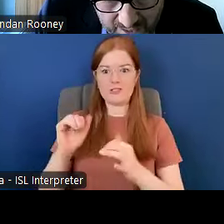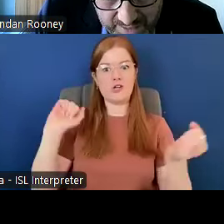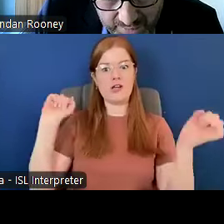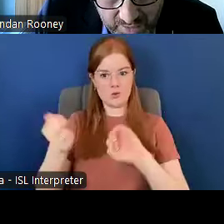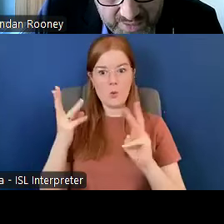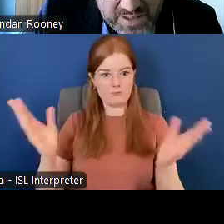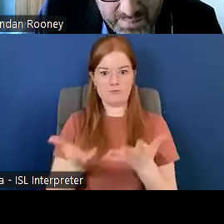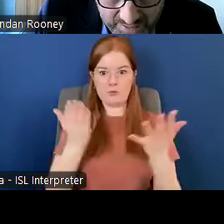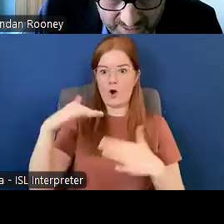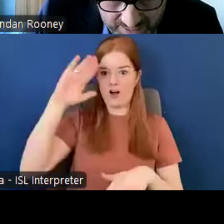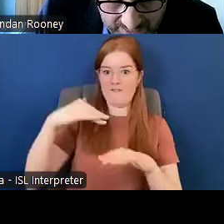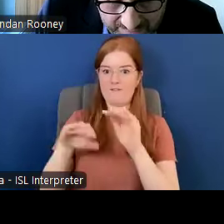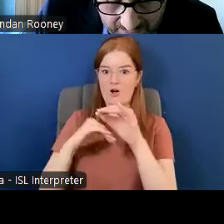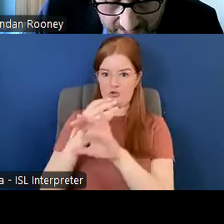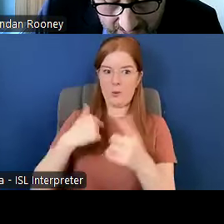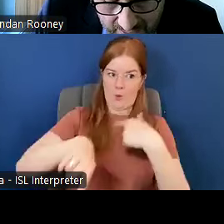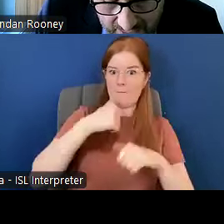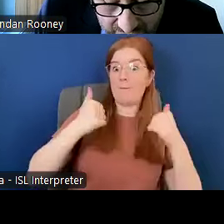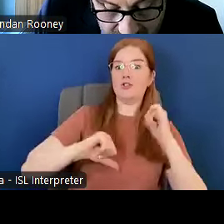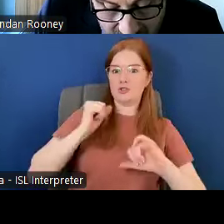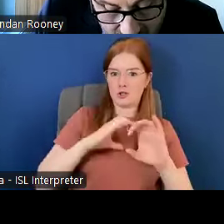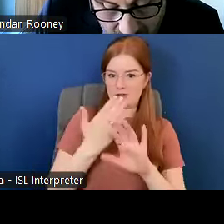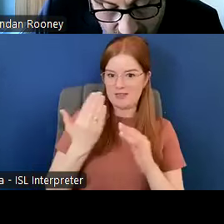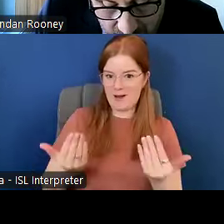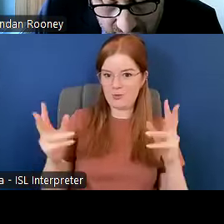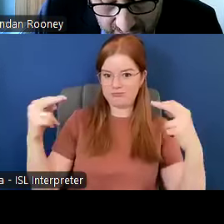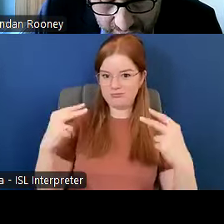Ireland abroad as a modern state, as you've seen, however, Hone and Jellett